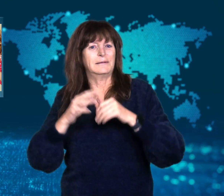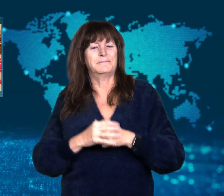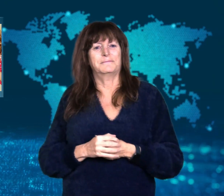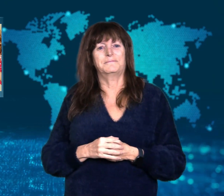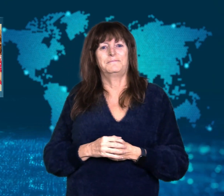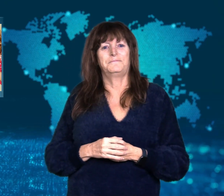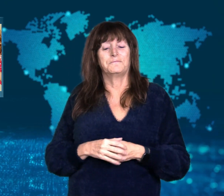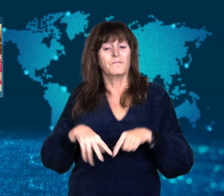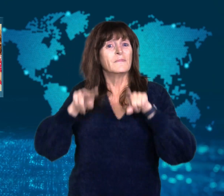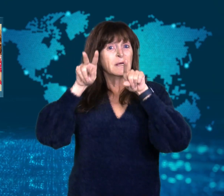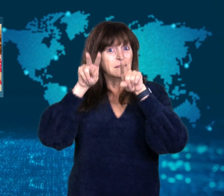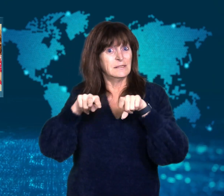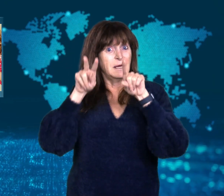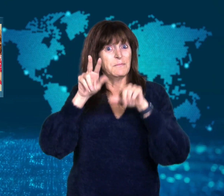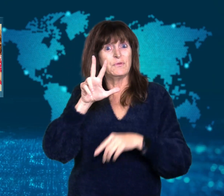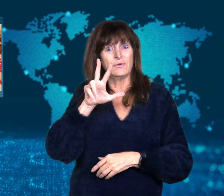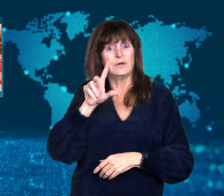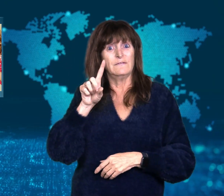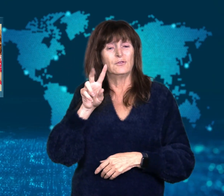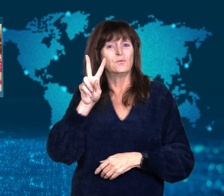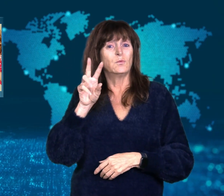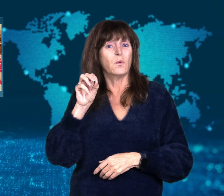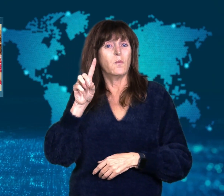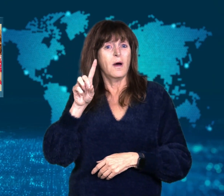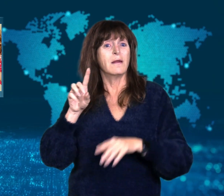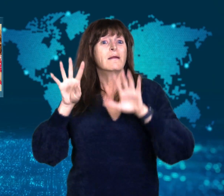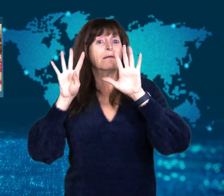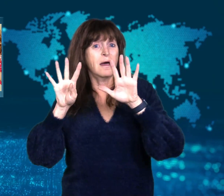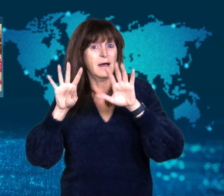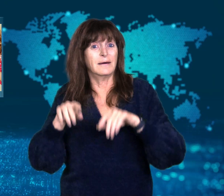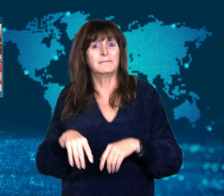On December 31, 2019,